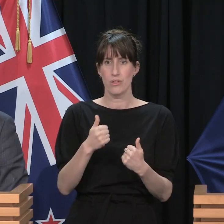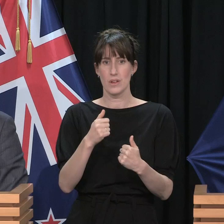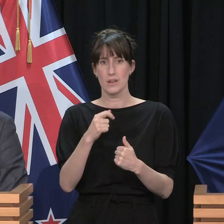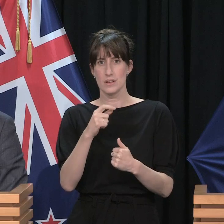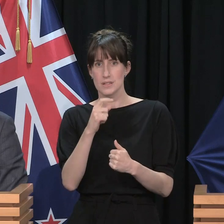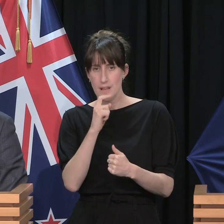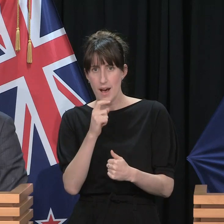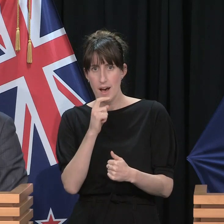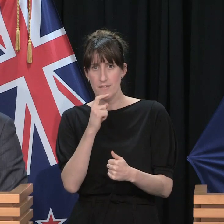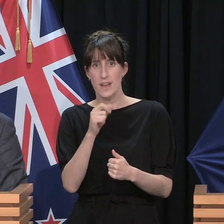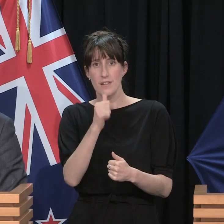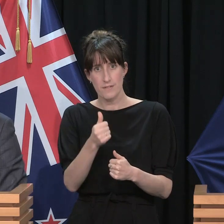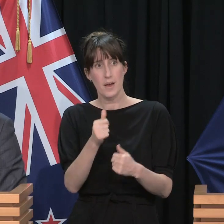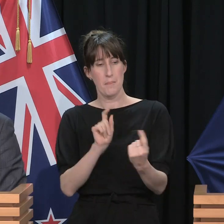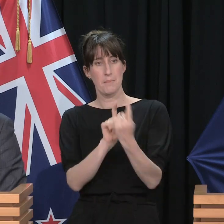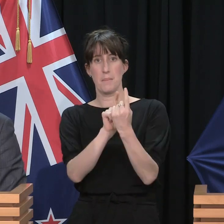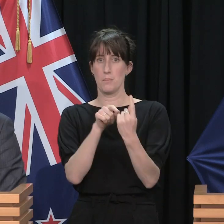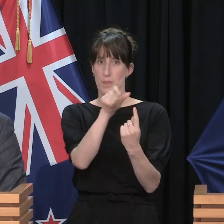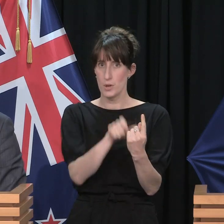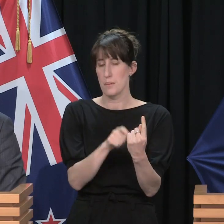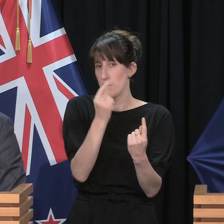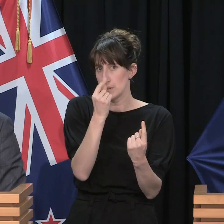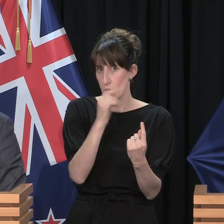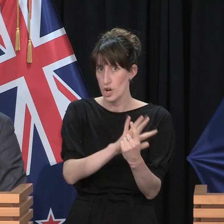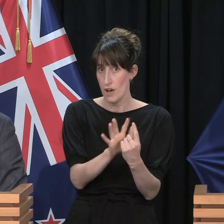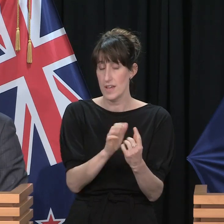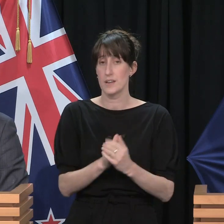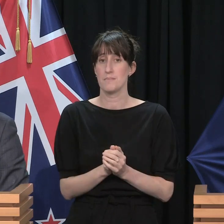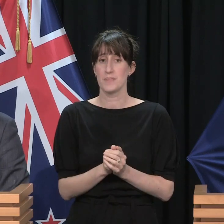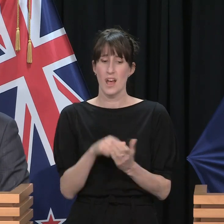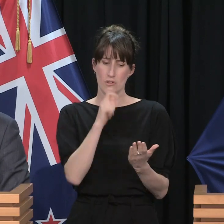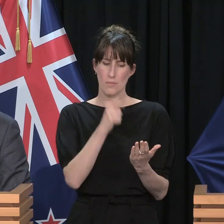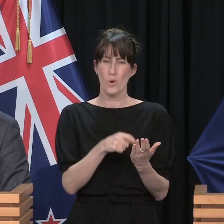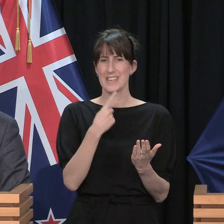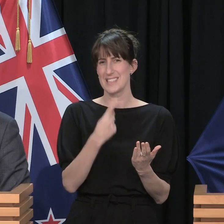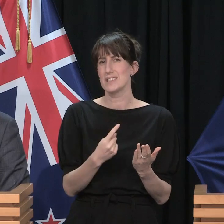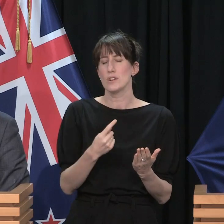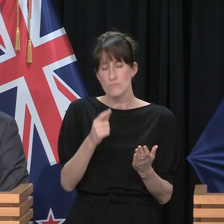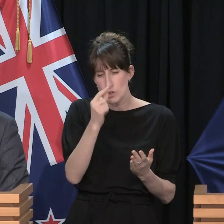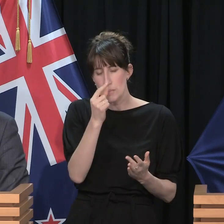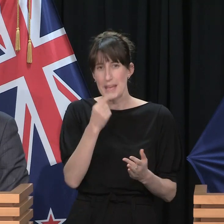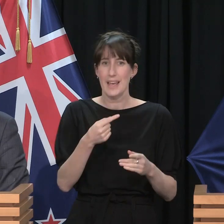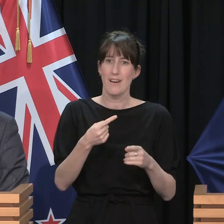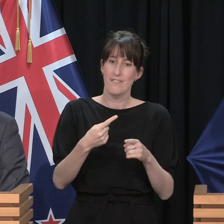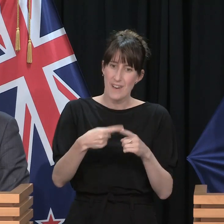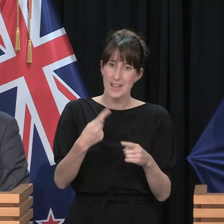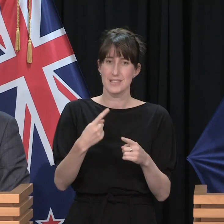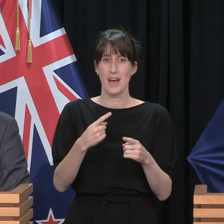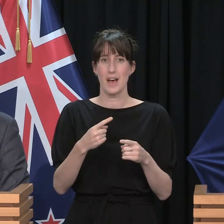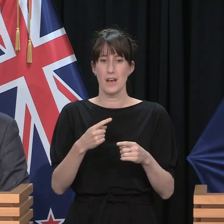front-line health workers. They were drawn up and put in place in speed, at a very unprecedented time. The report